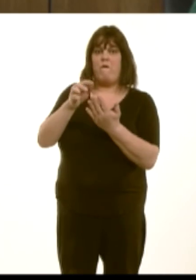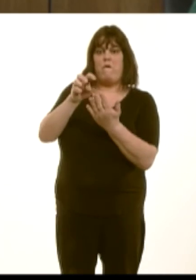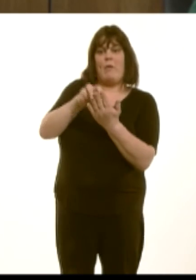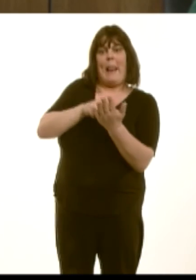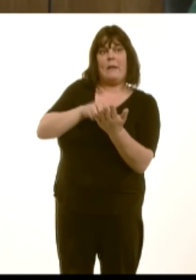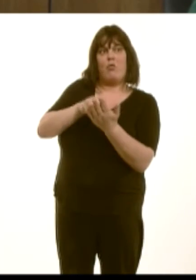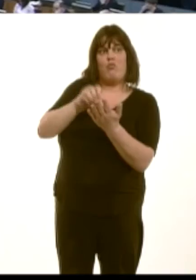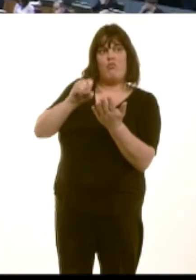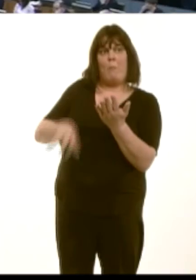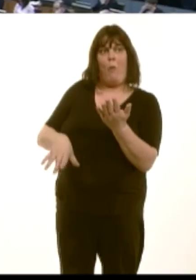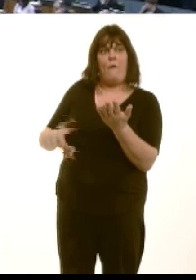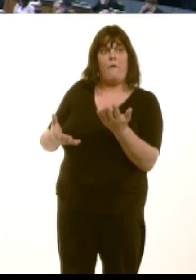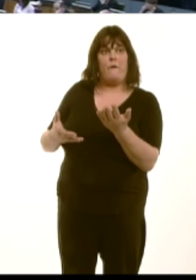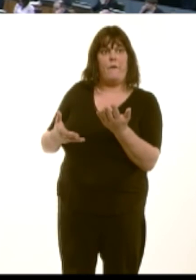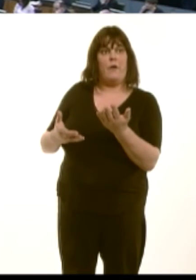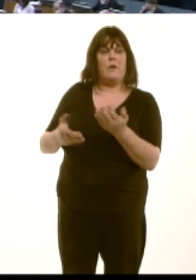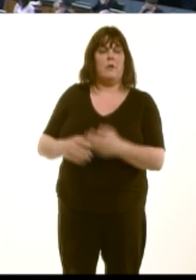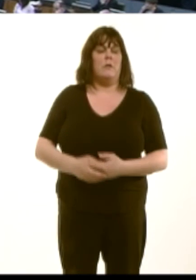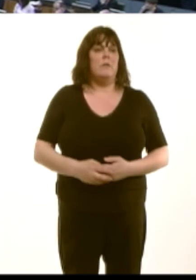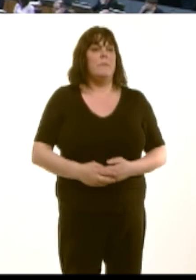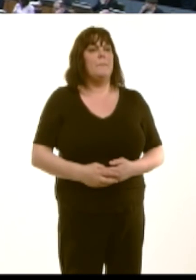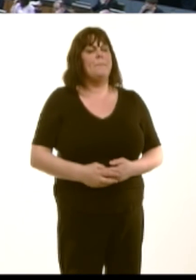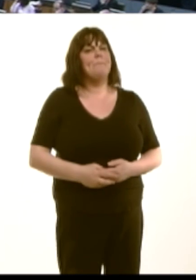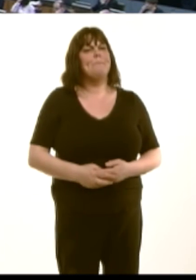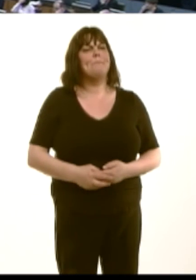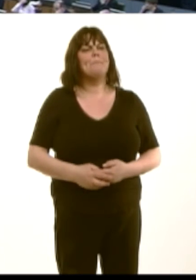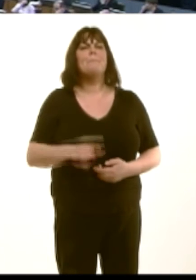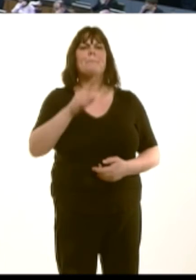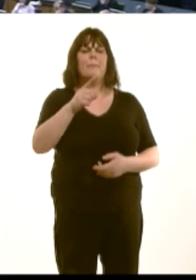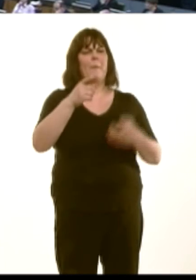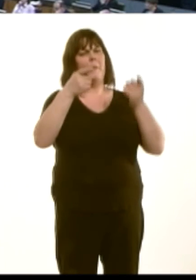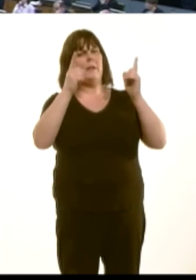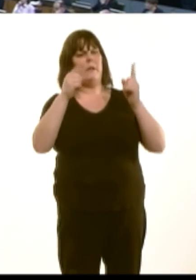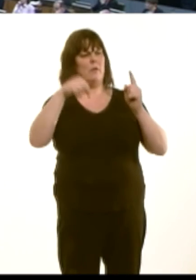Janet Finch-Saunders: First Minister, here in Wales under your Government, too many are